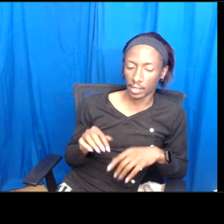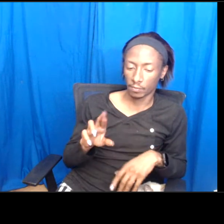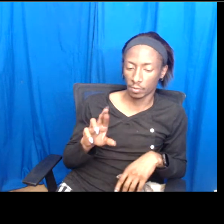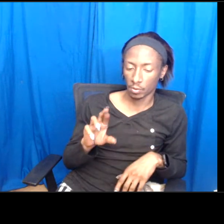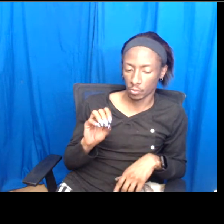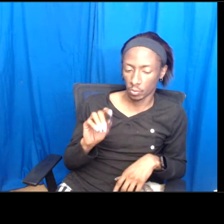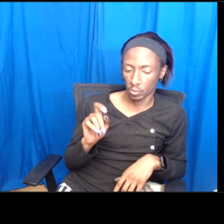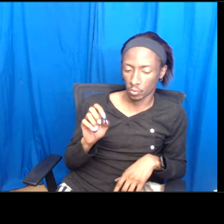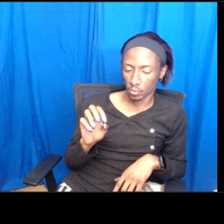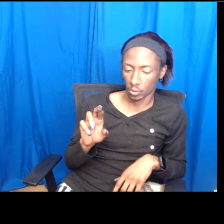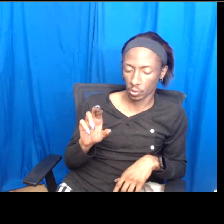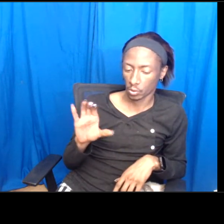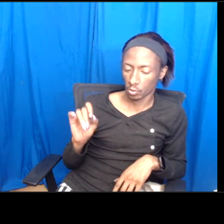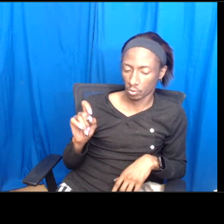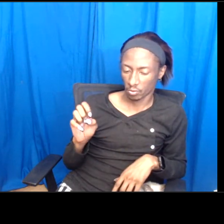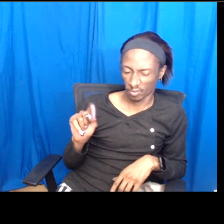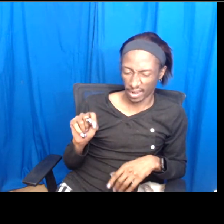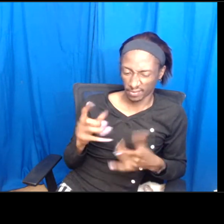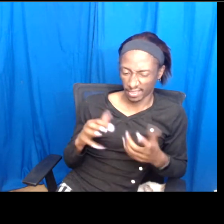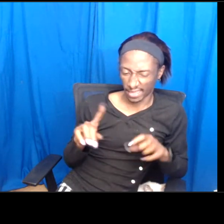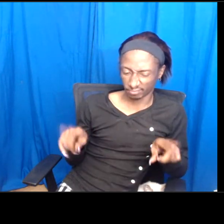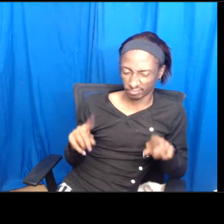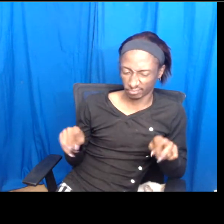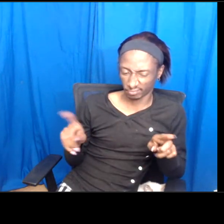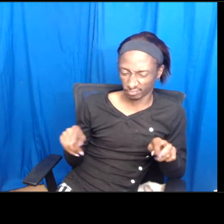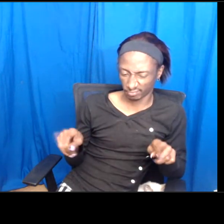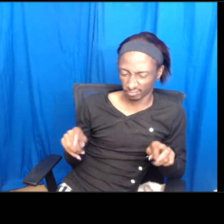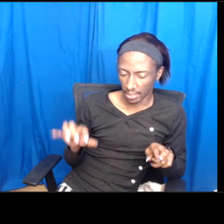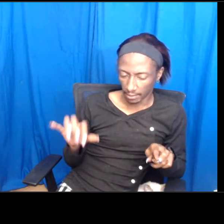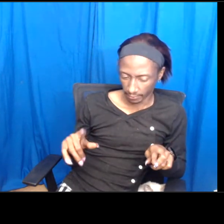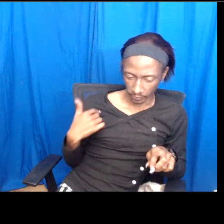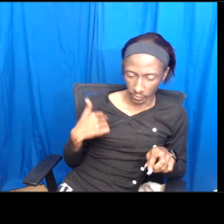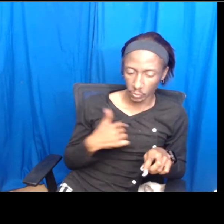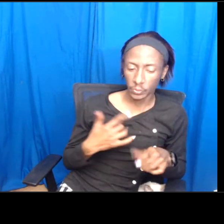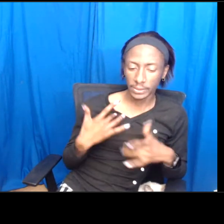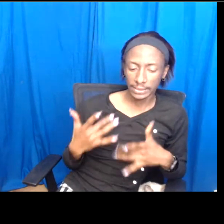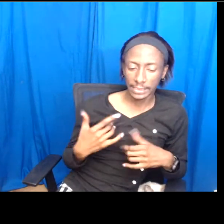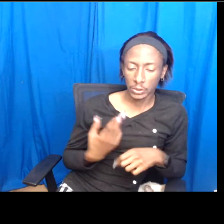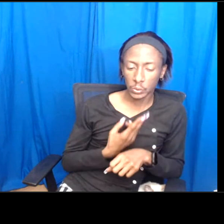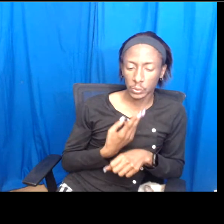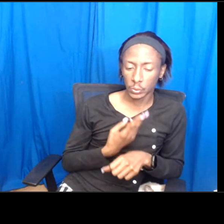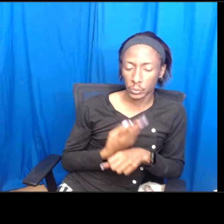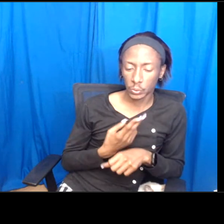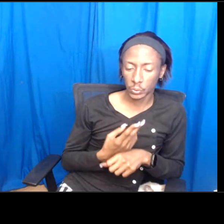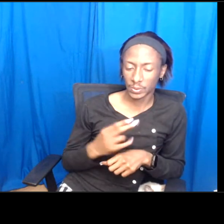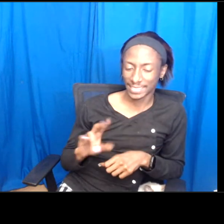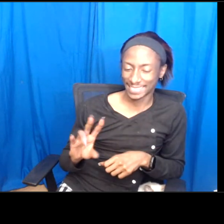of little propellers on them. We like to use drones that have at least six generally propellers.